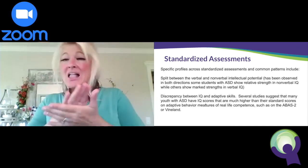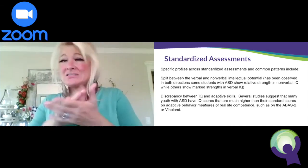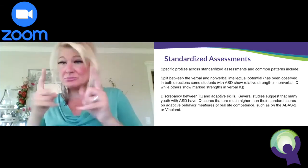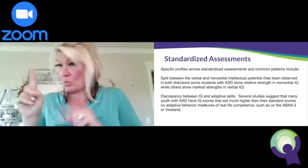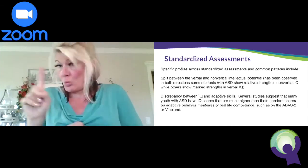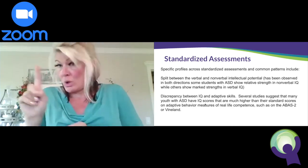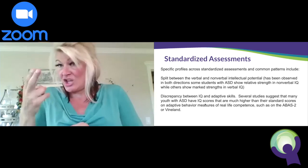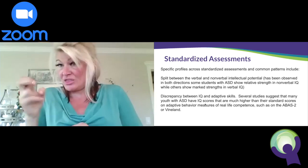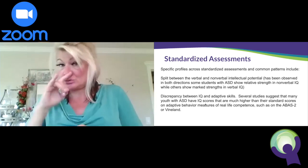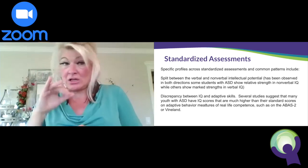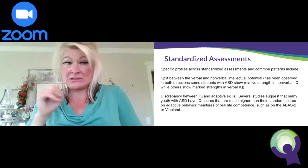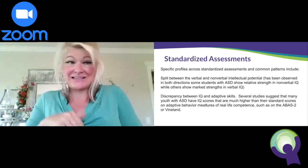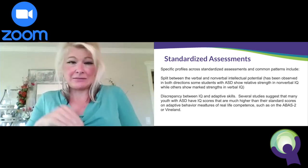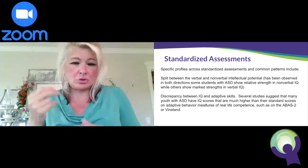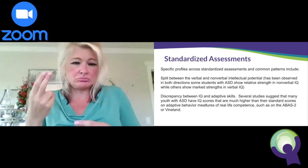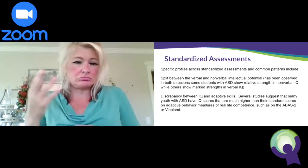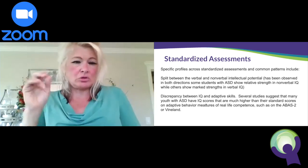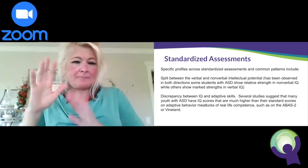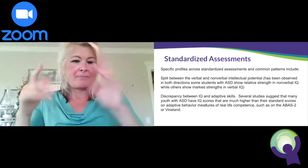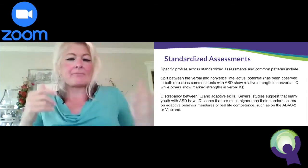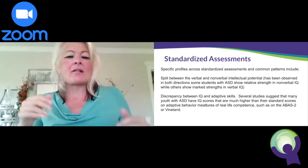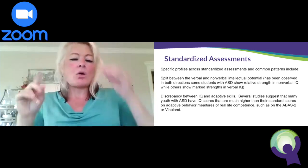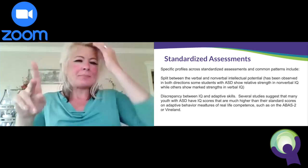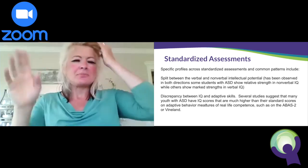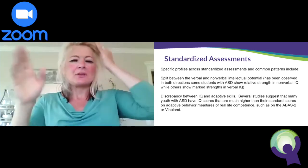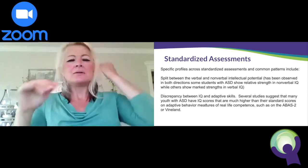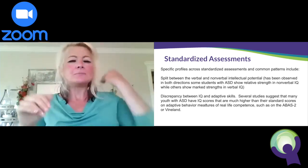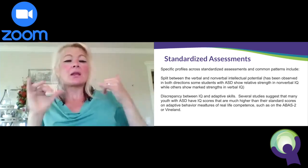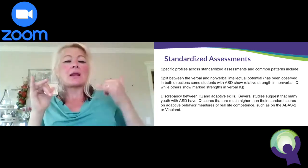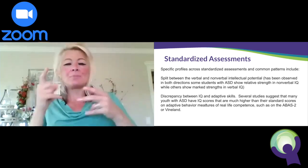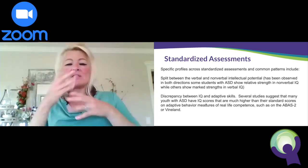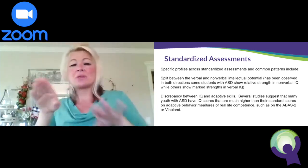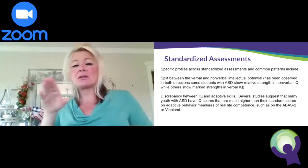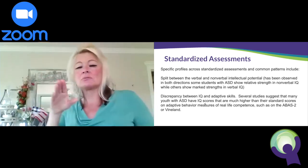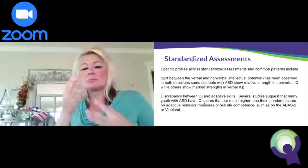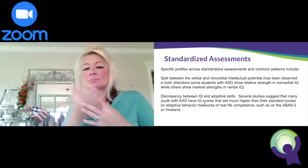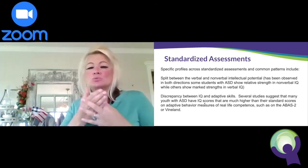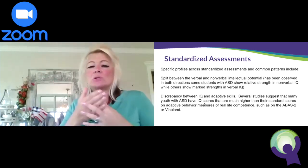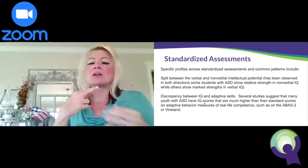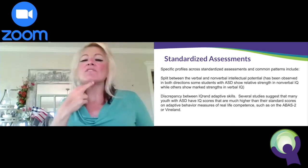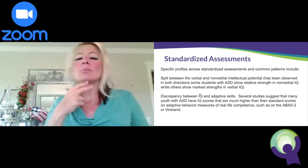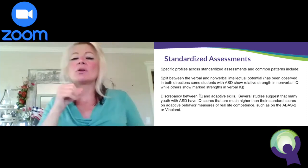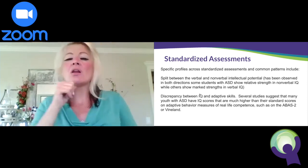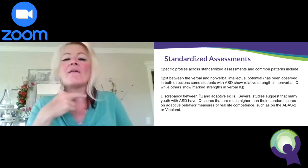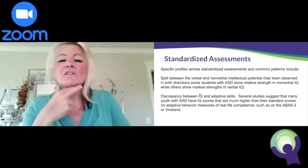on daily communications, what does that look like and then approaching that and then